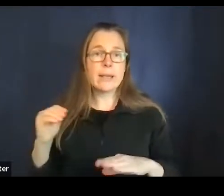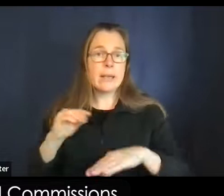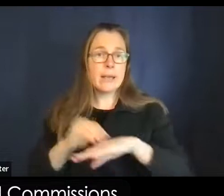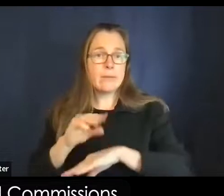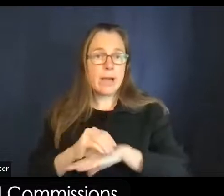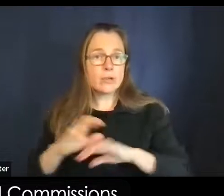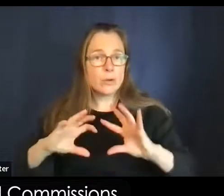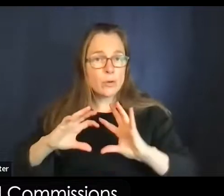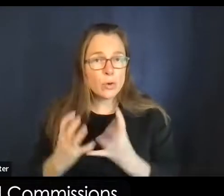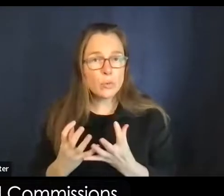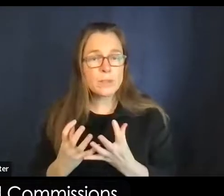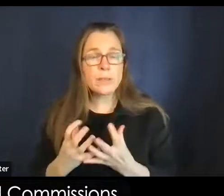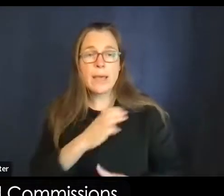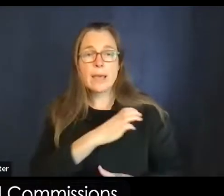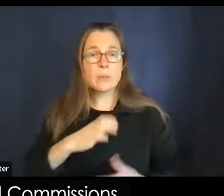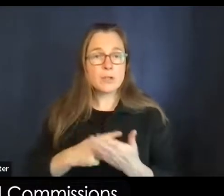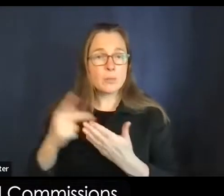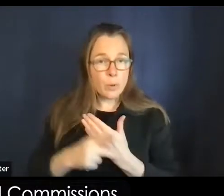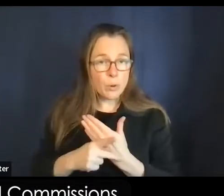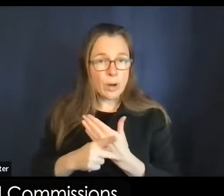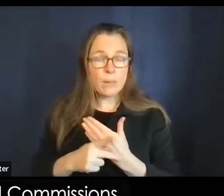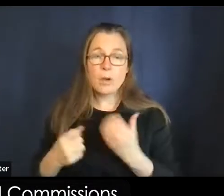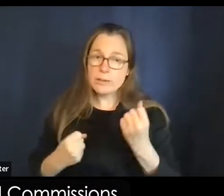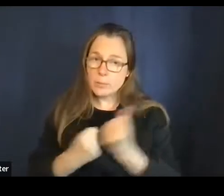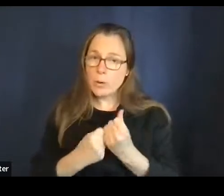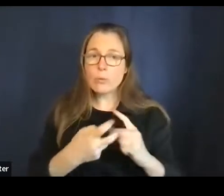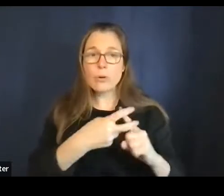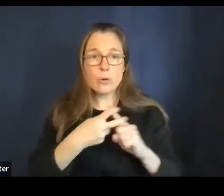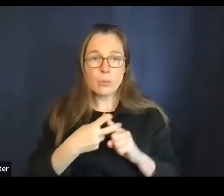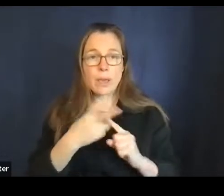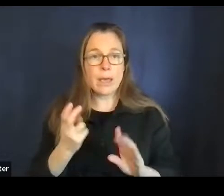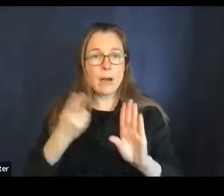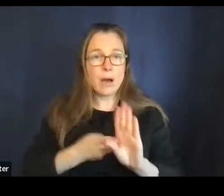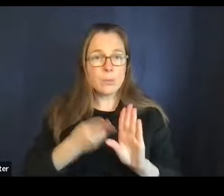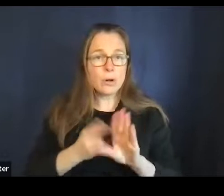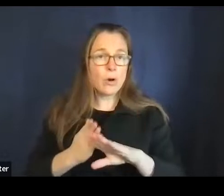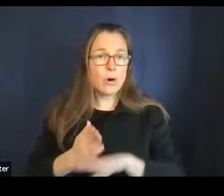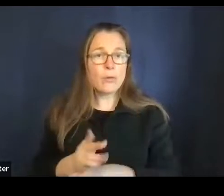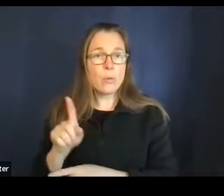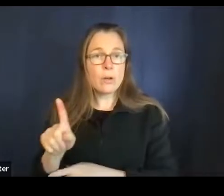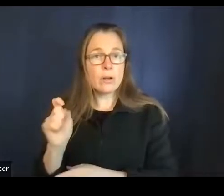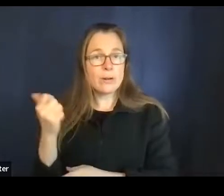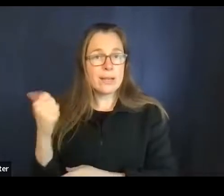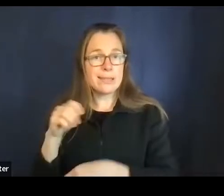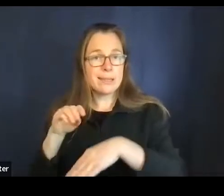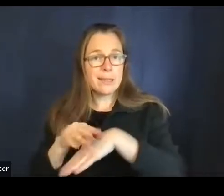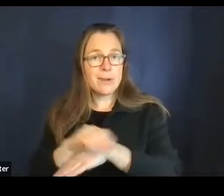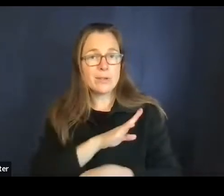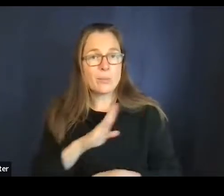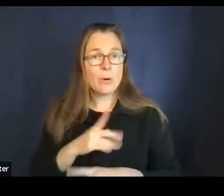The Advisory Bodies and Commissions Program supports the recruitment and onboarding of over 110 advisory boards and commissions from every bureau in the city.